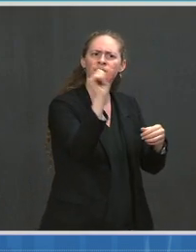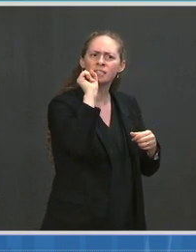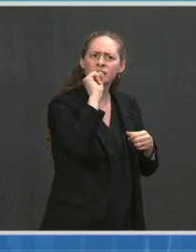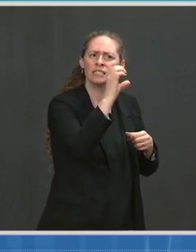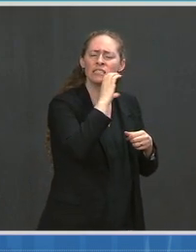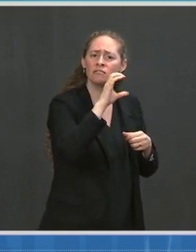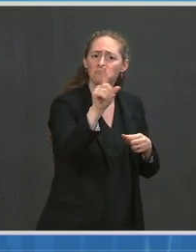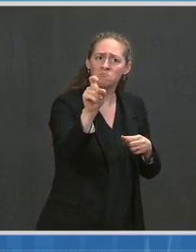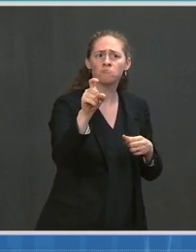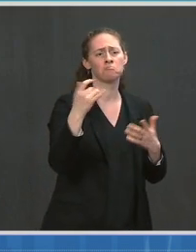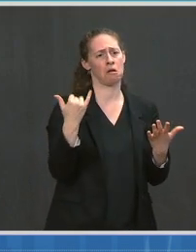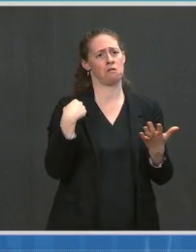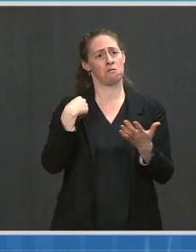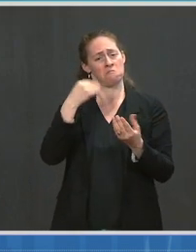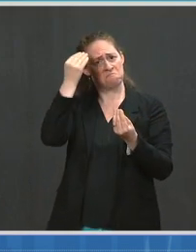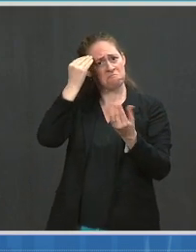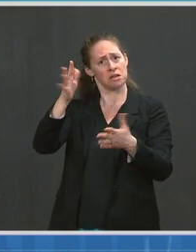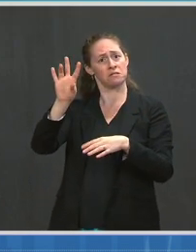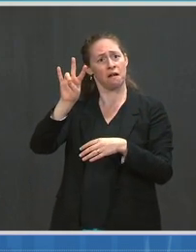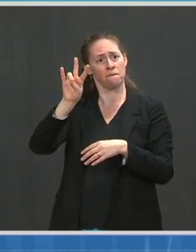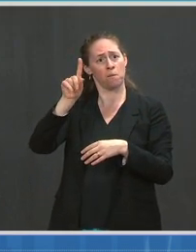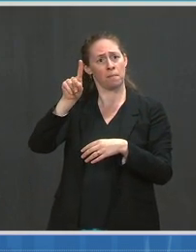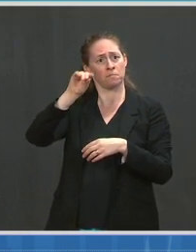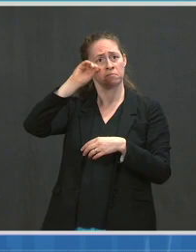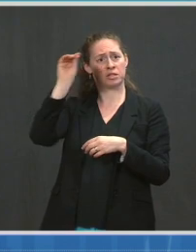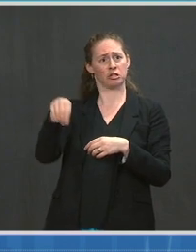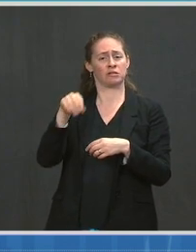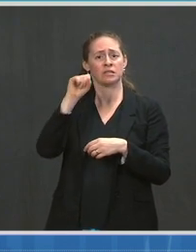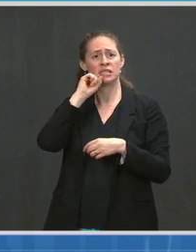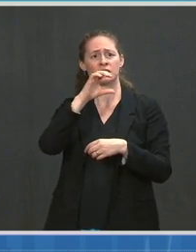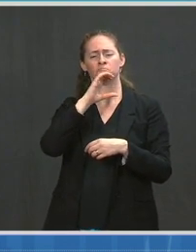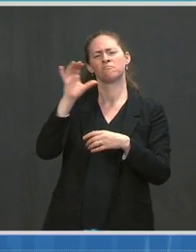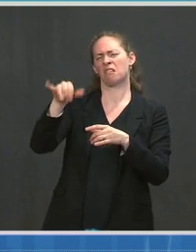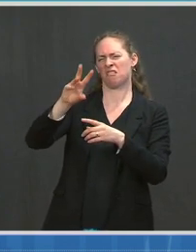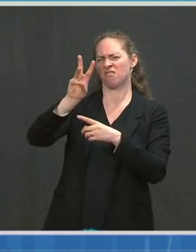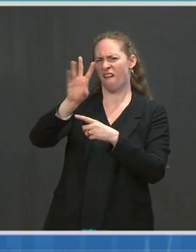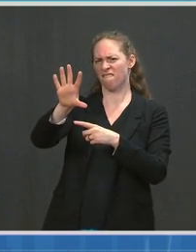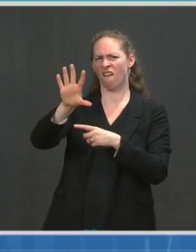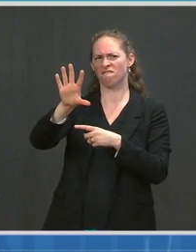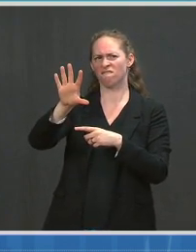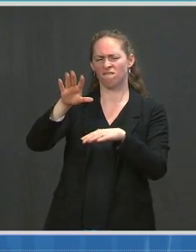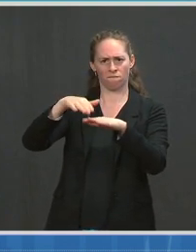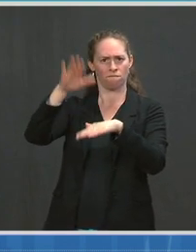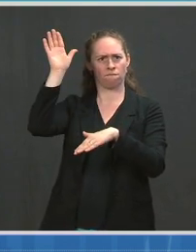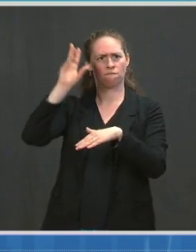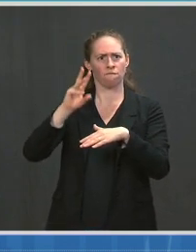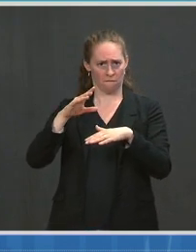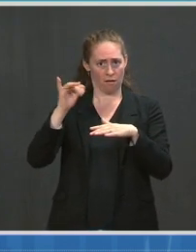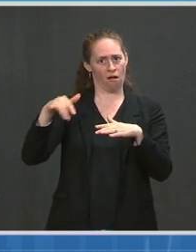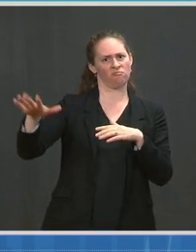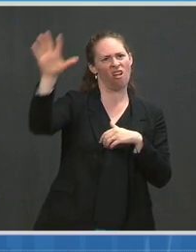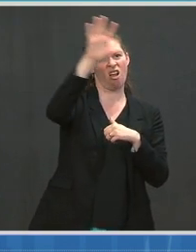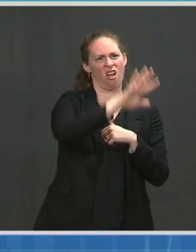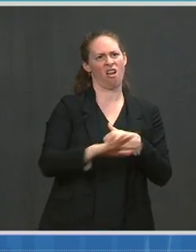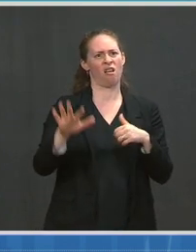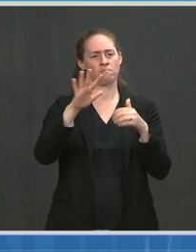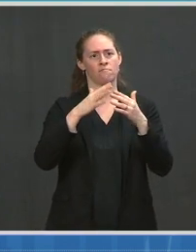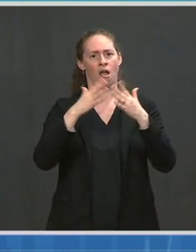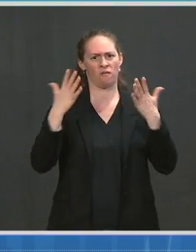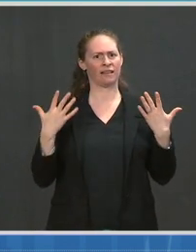65 years and older across the country having received at least their first shot is real progress.